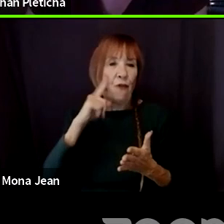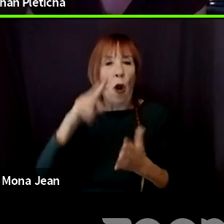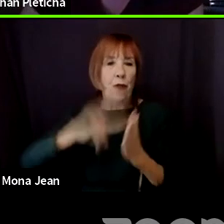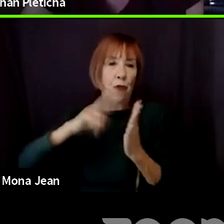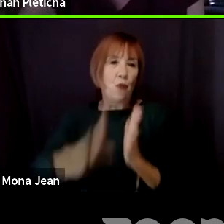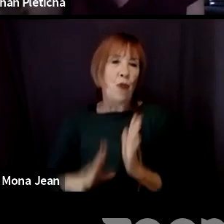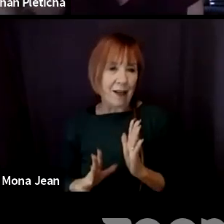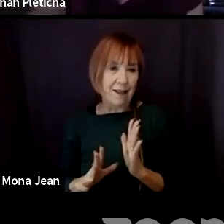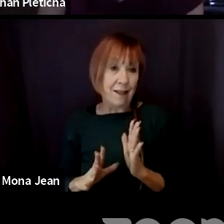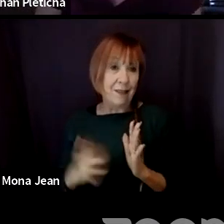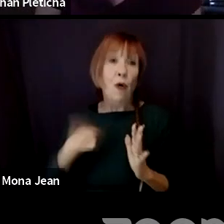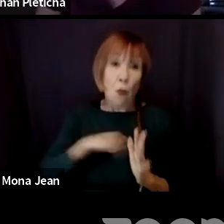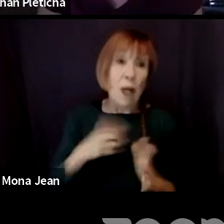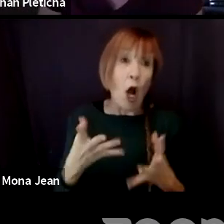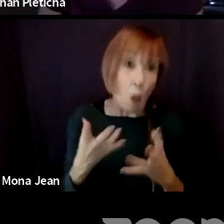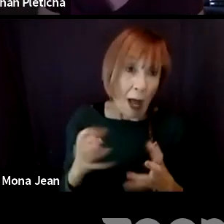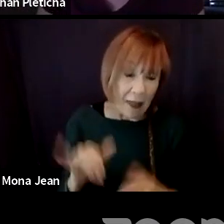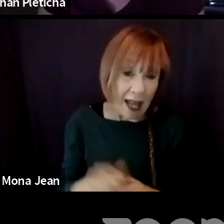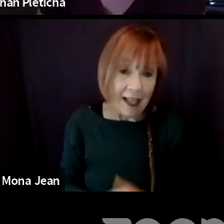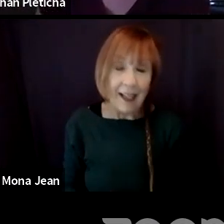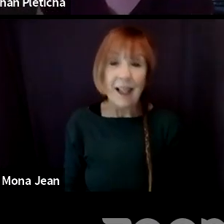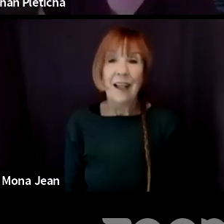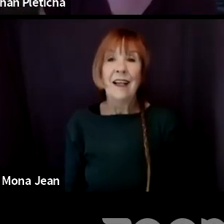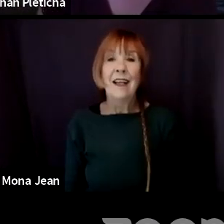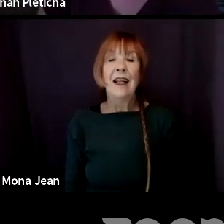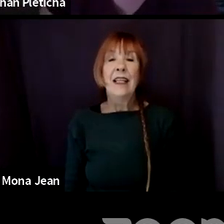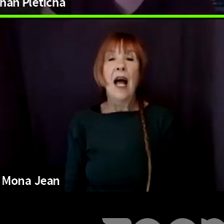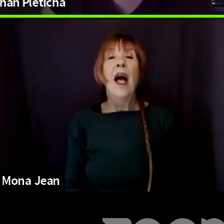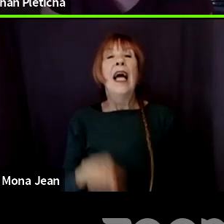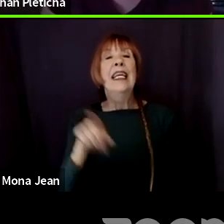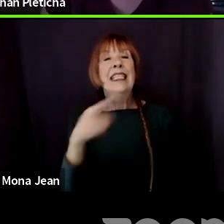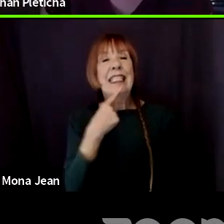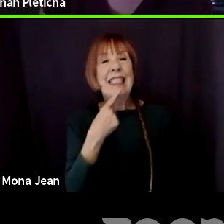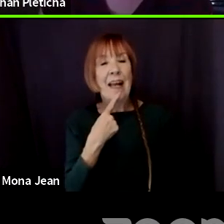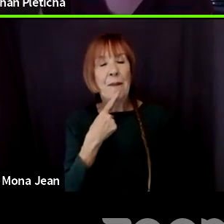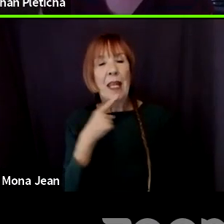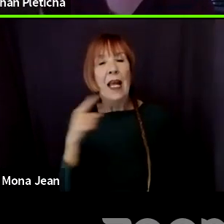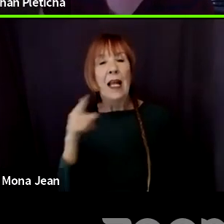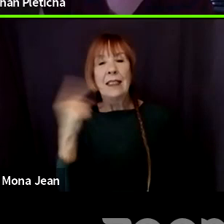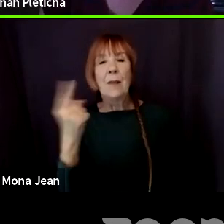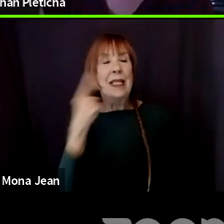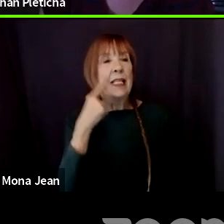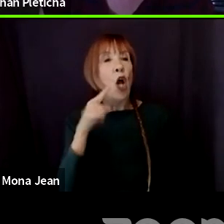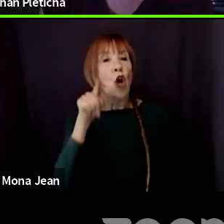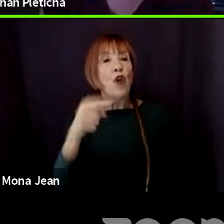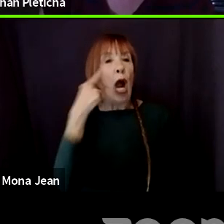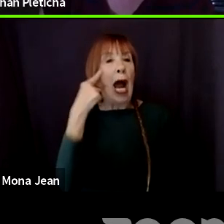we all are creating more. Sure? Yeah, I should go down not across? Yeah, exactly. (mumbles) Yeah, that's a good line.